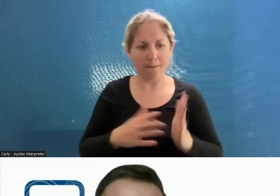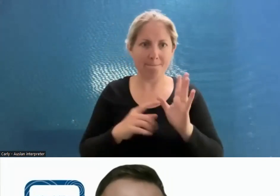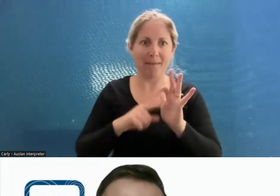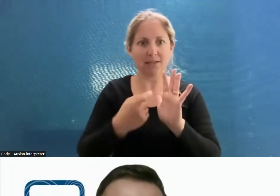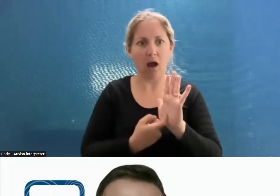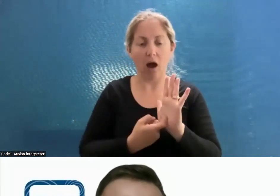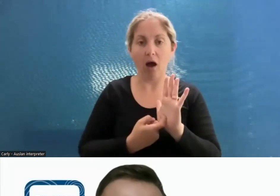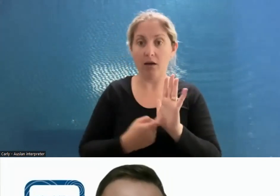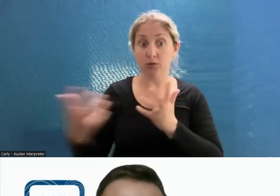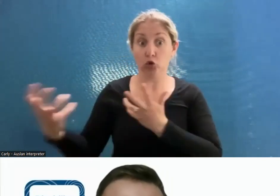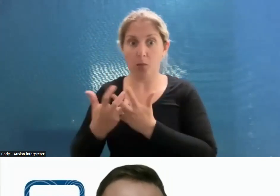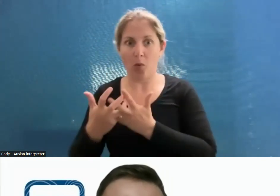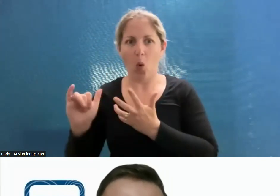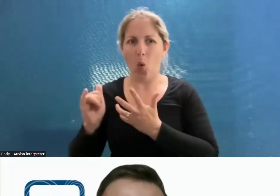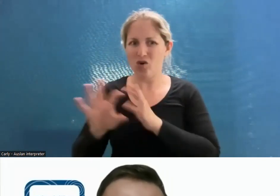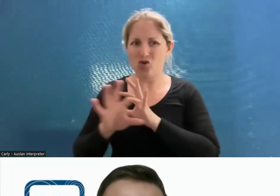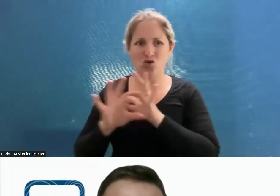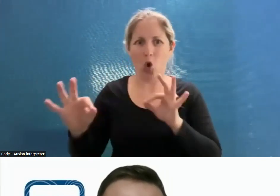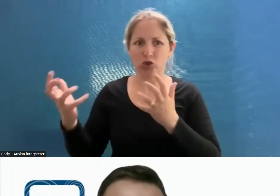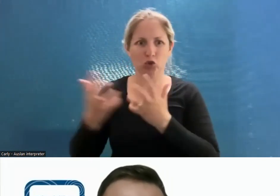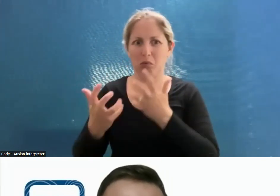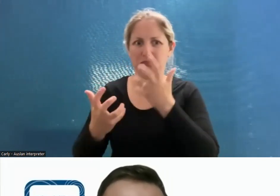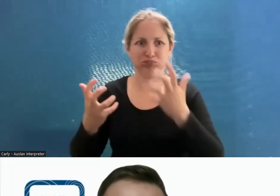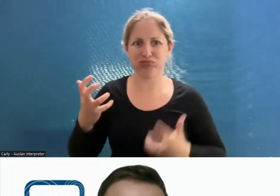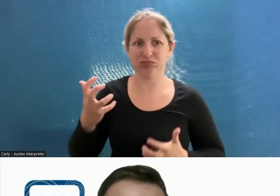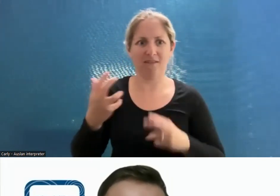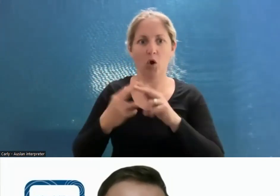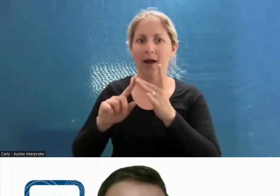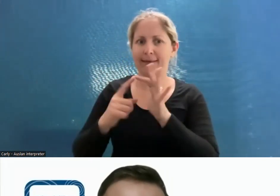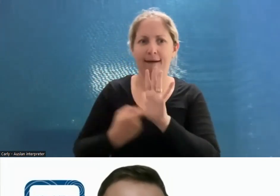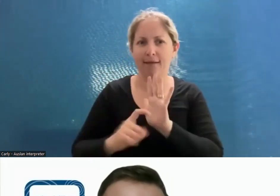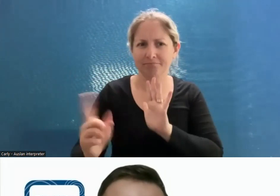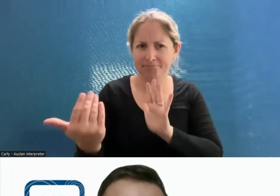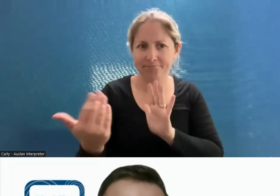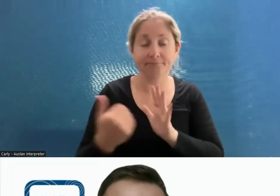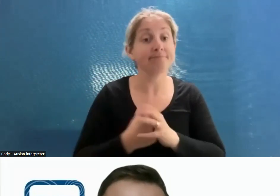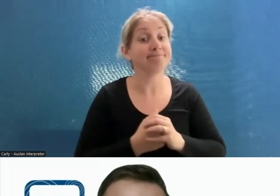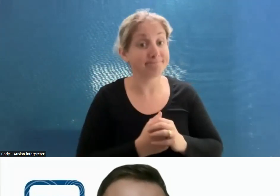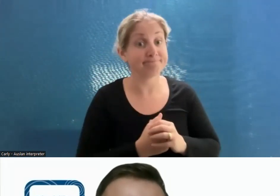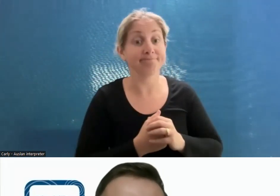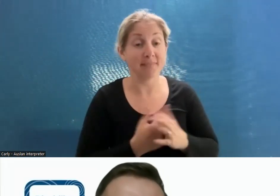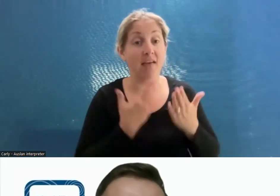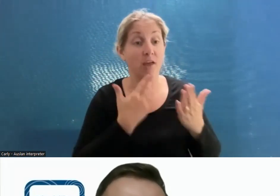for the IER. Sam: That's a good question.